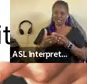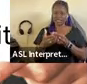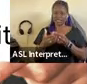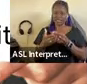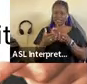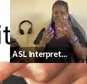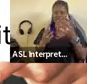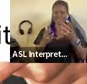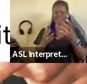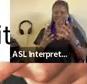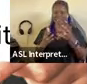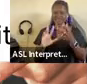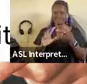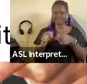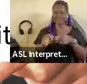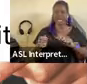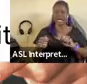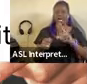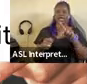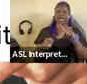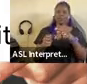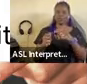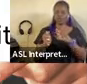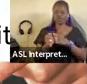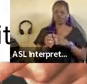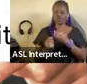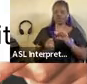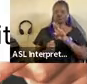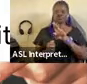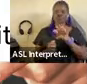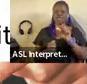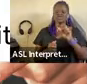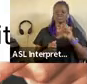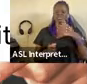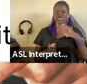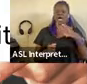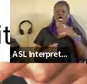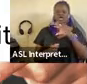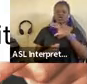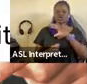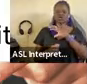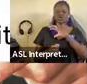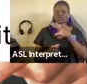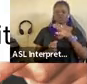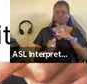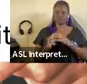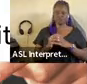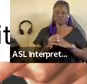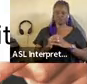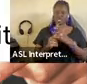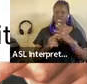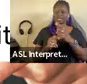and was expected to be part of a relief package some months ago, but hasn't moved forward and it appears to be stuck in the Senate.